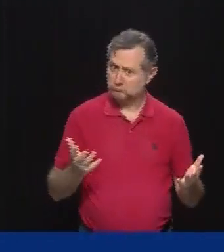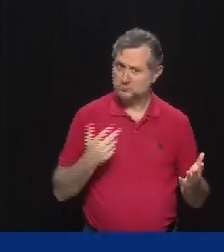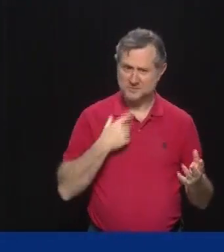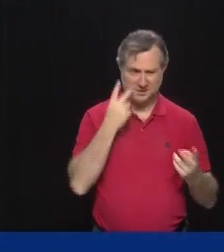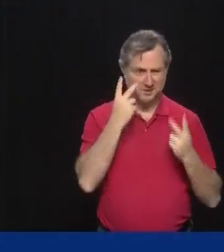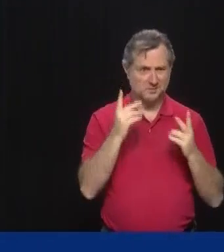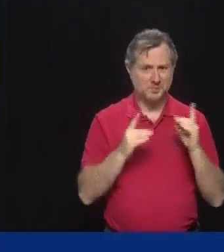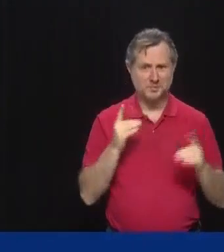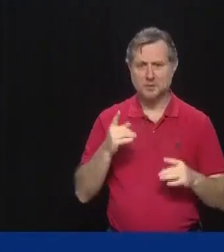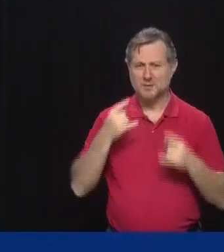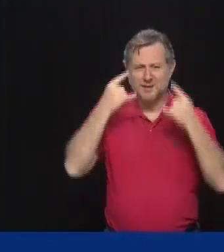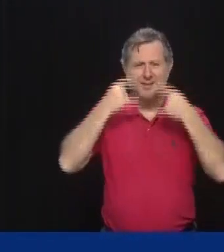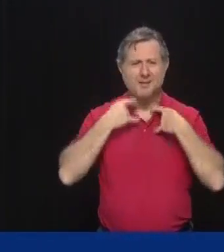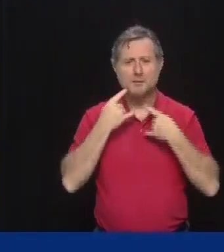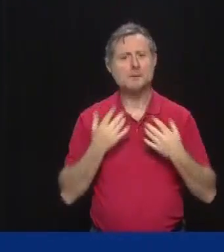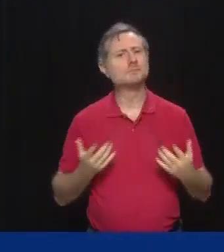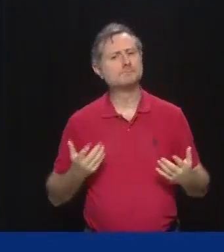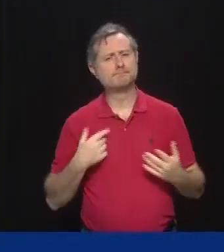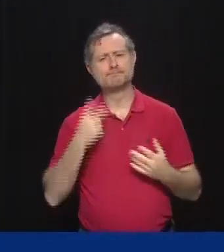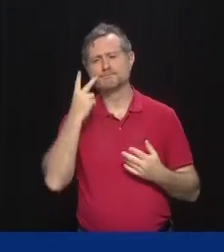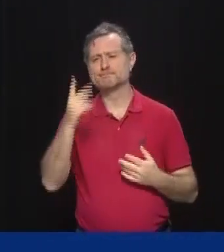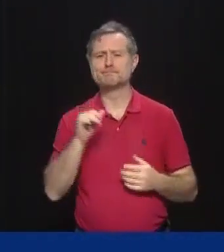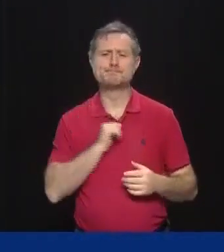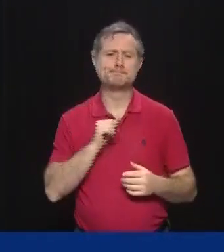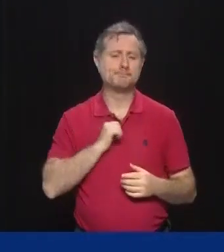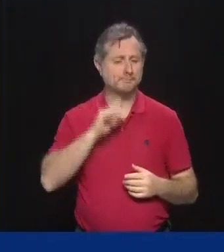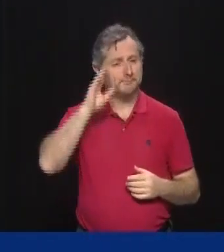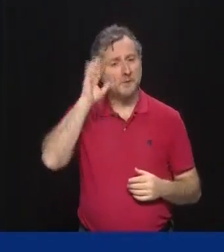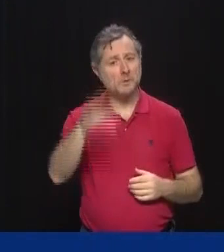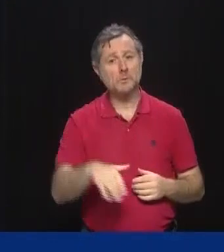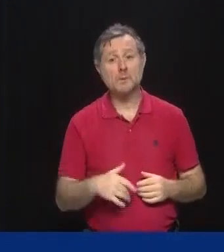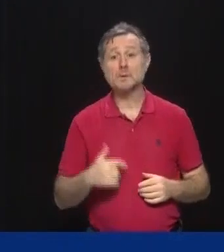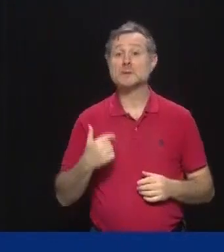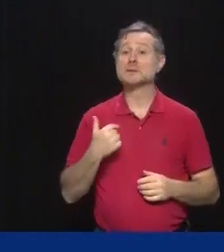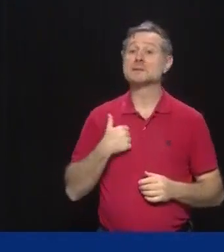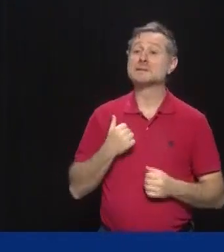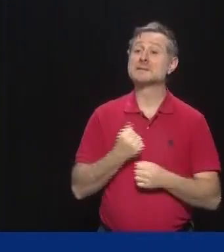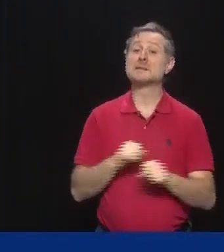CLOSE PROXIMITY. THERE'S A LOT OF SHOUTING GOING